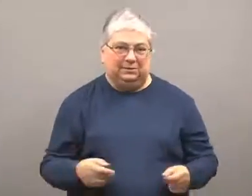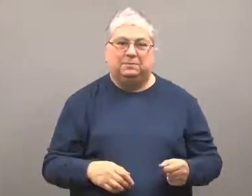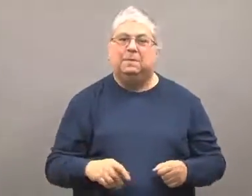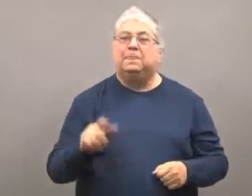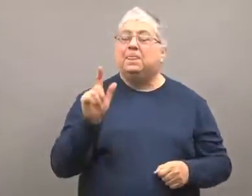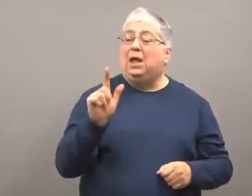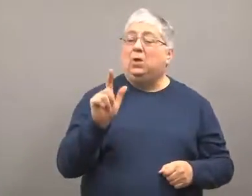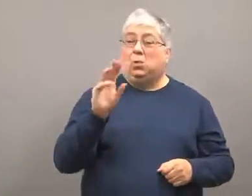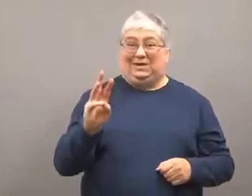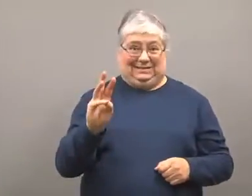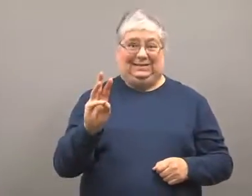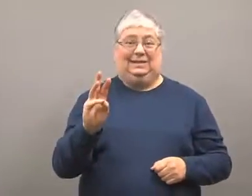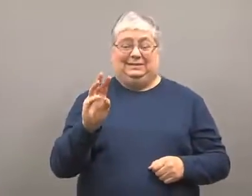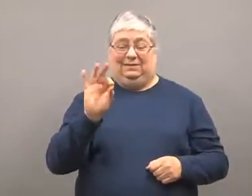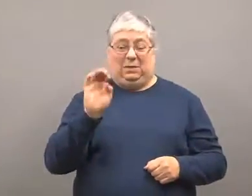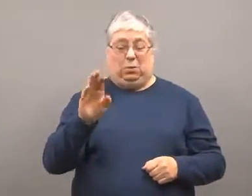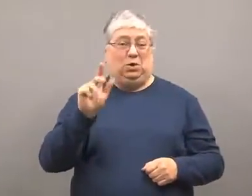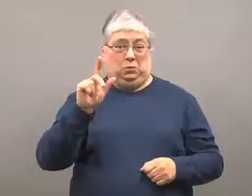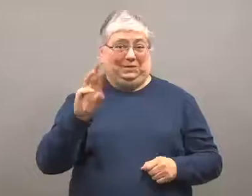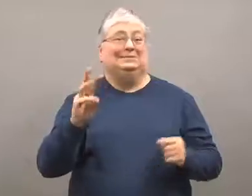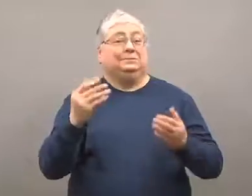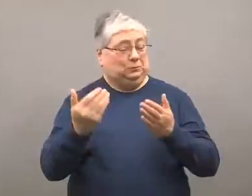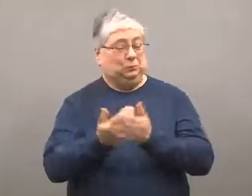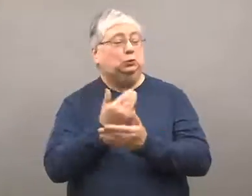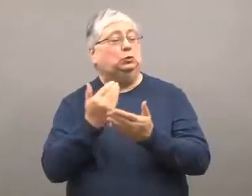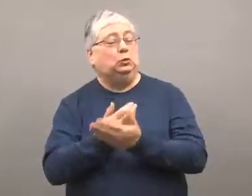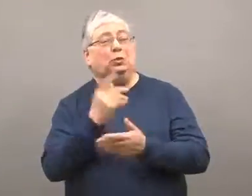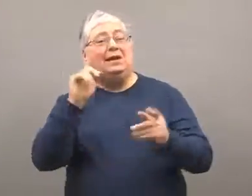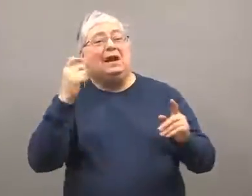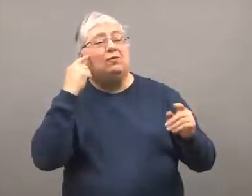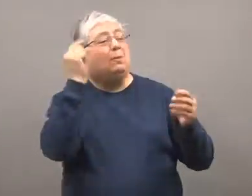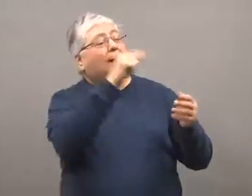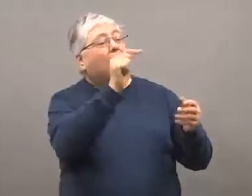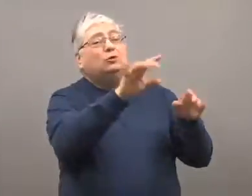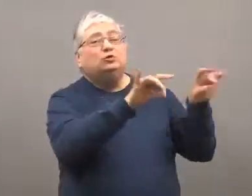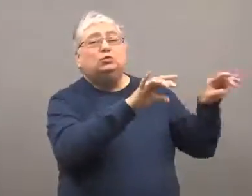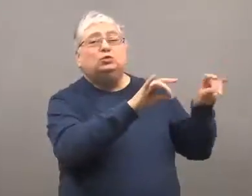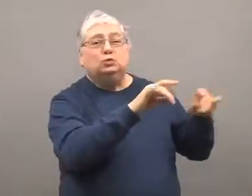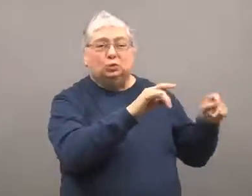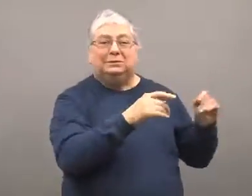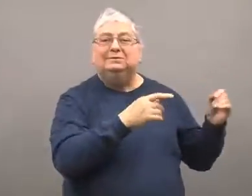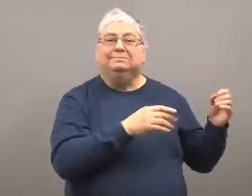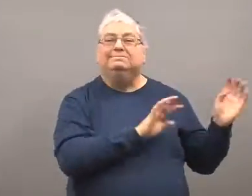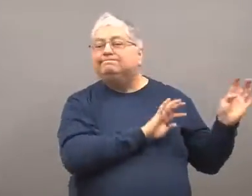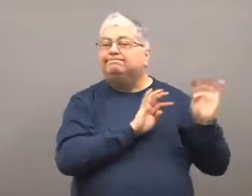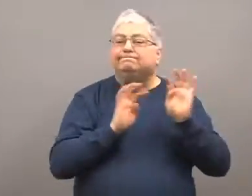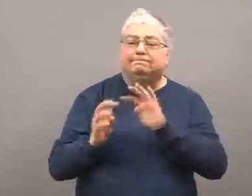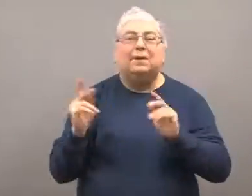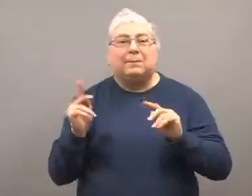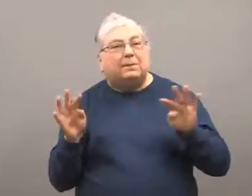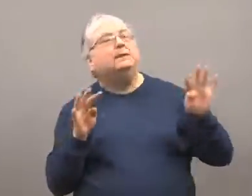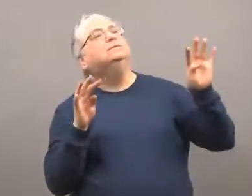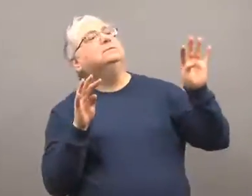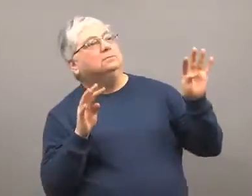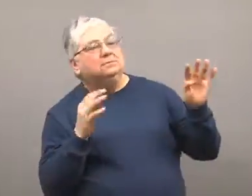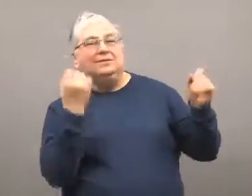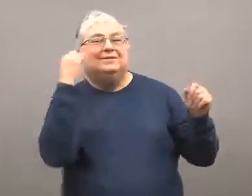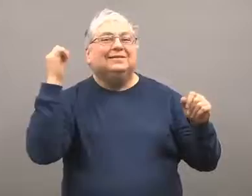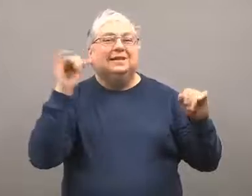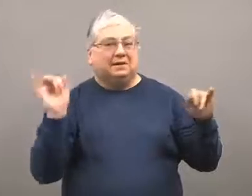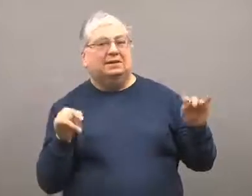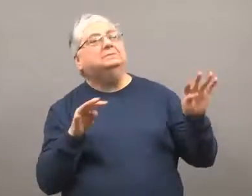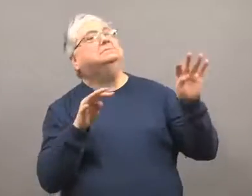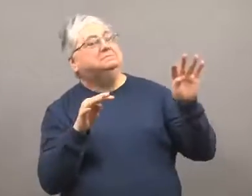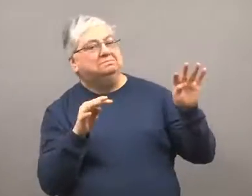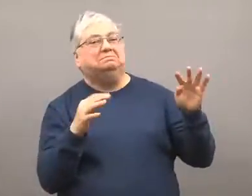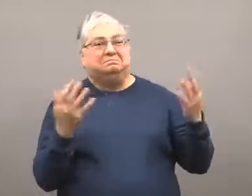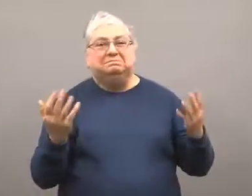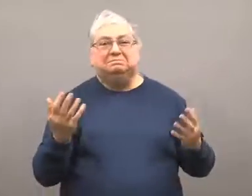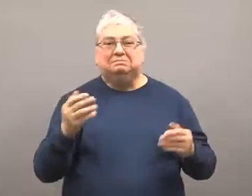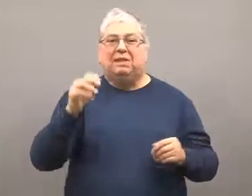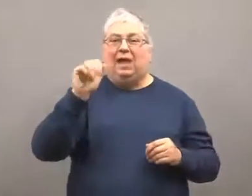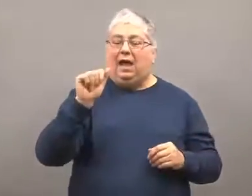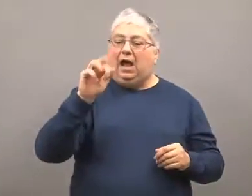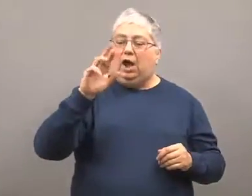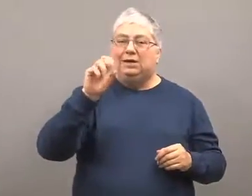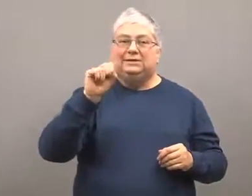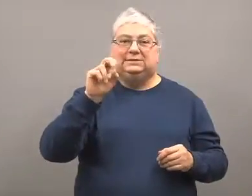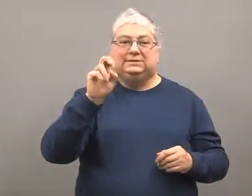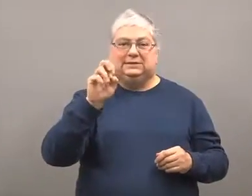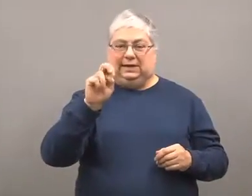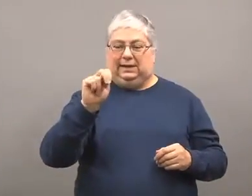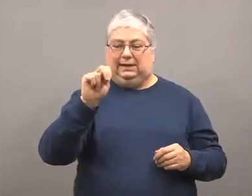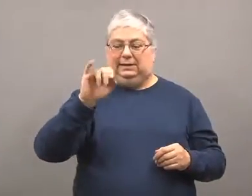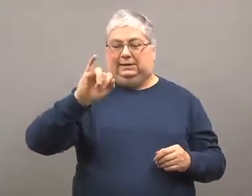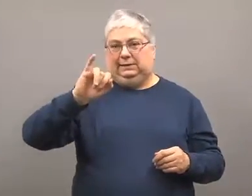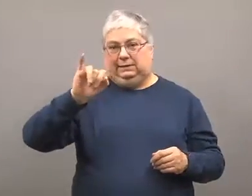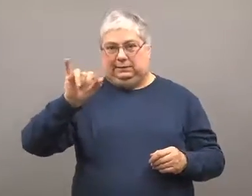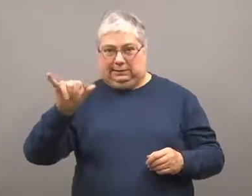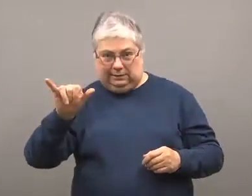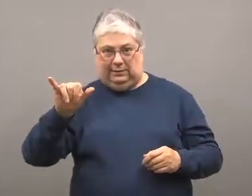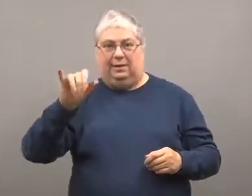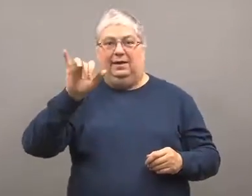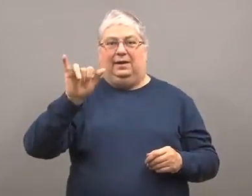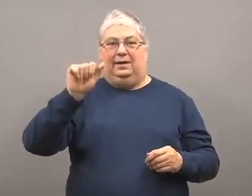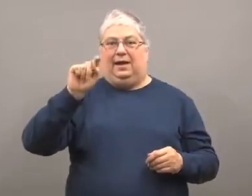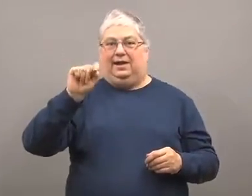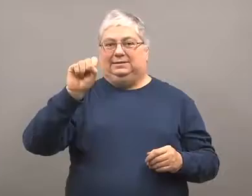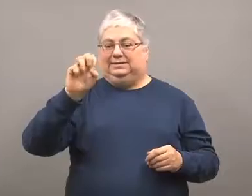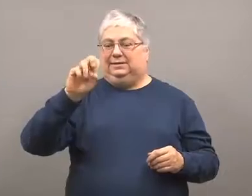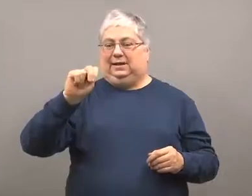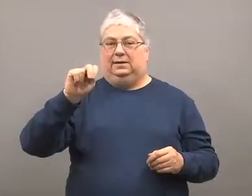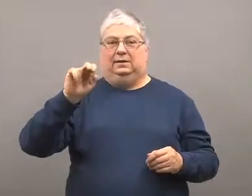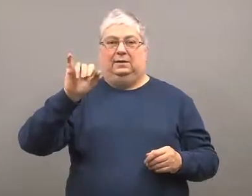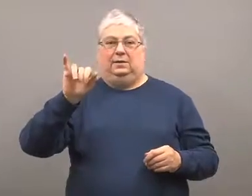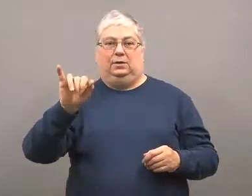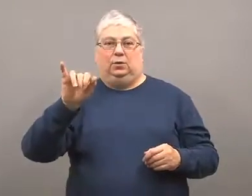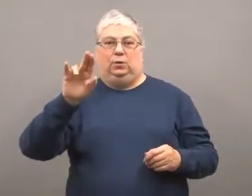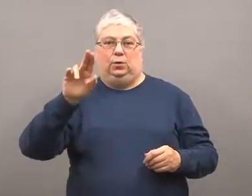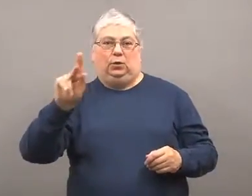The new officials appeared in front of the people on February 26.